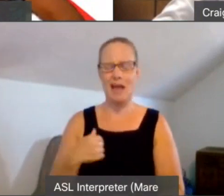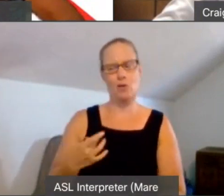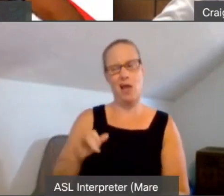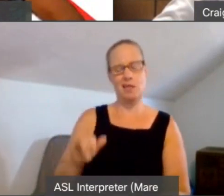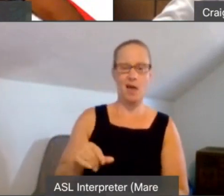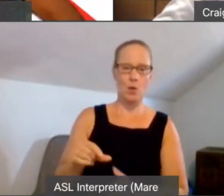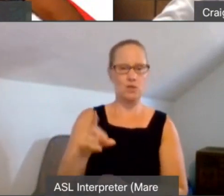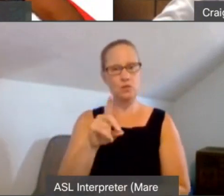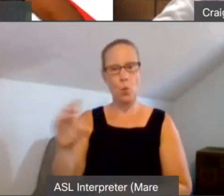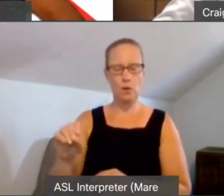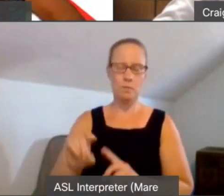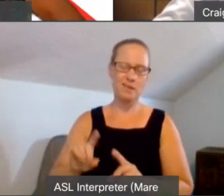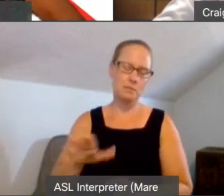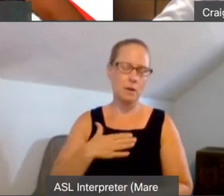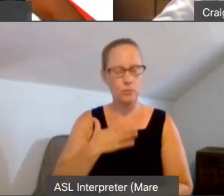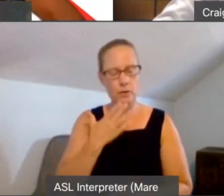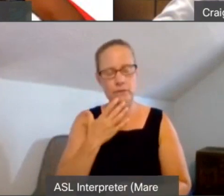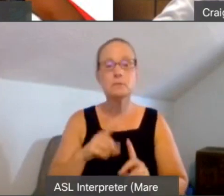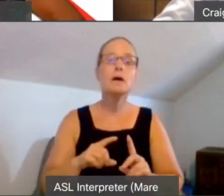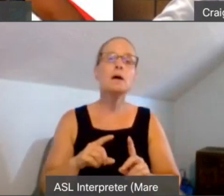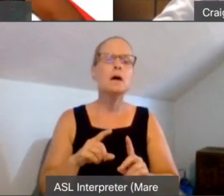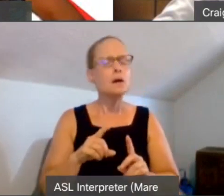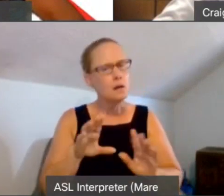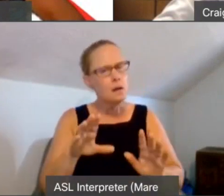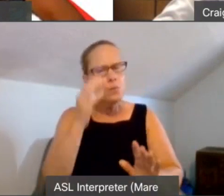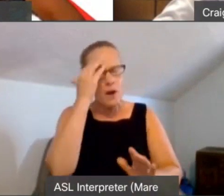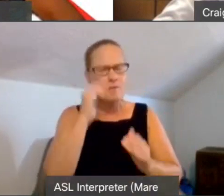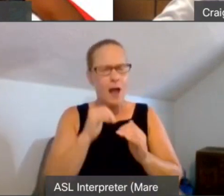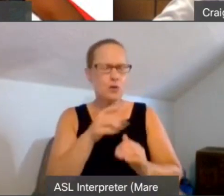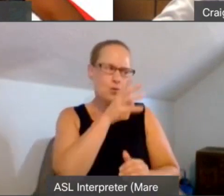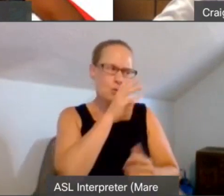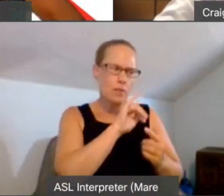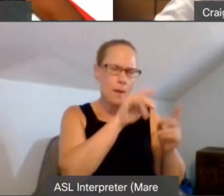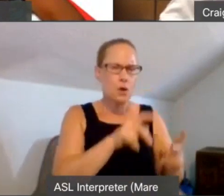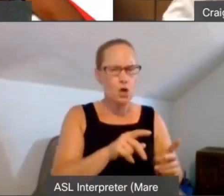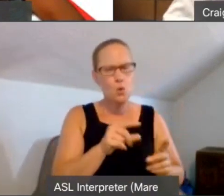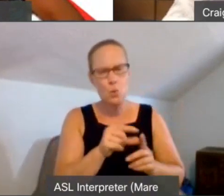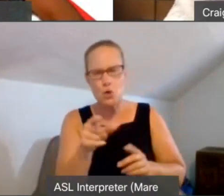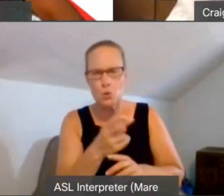So, you know, just recognizing how we talk to them personally and how we talk separately